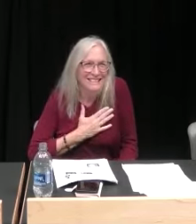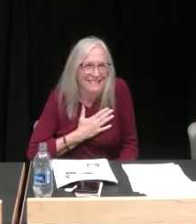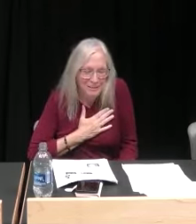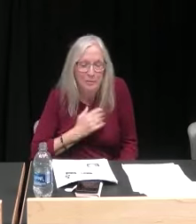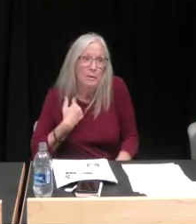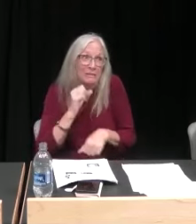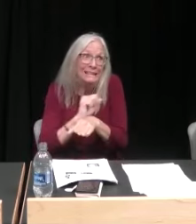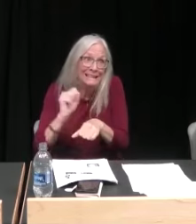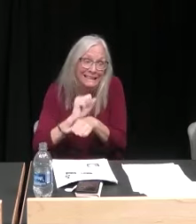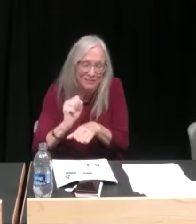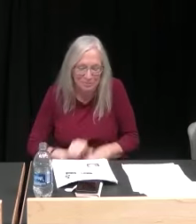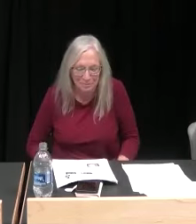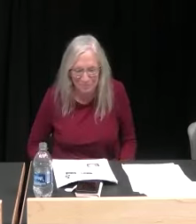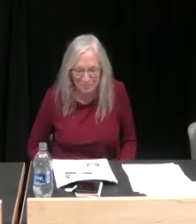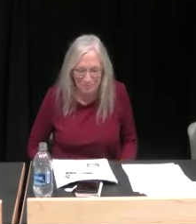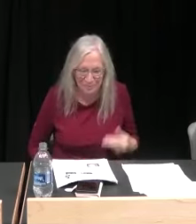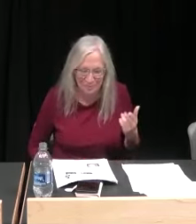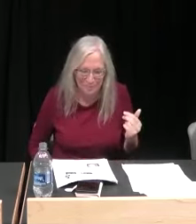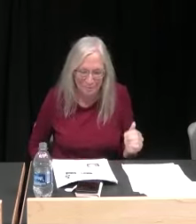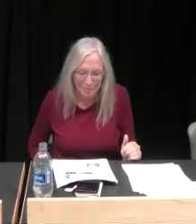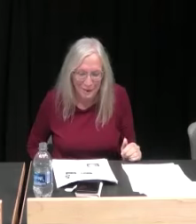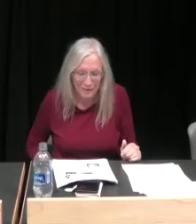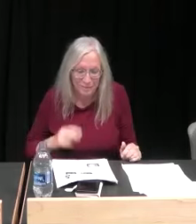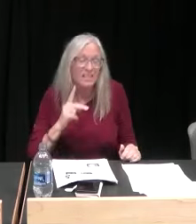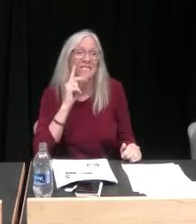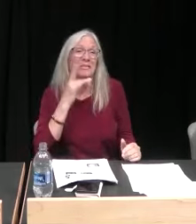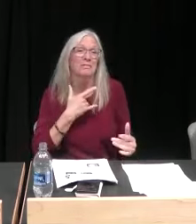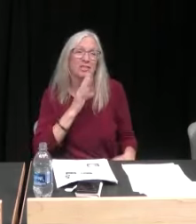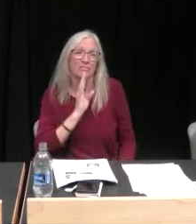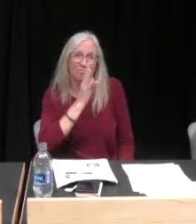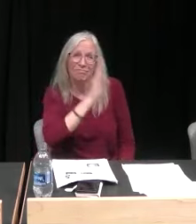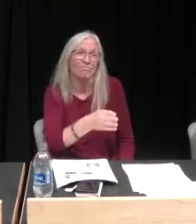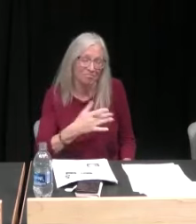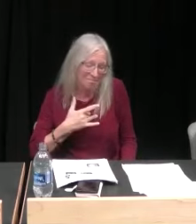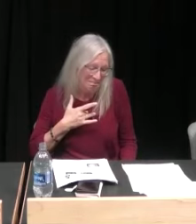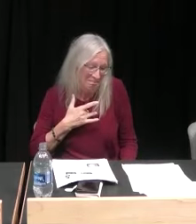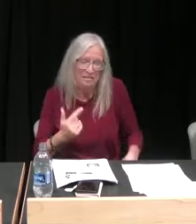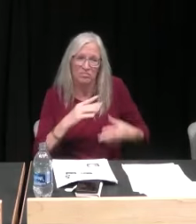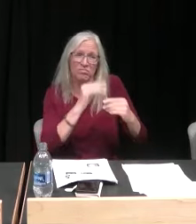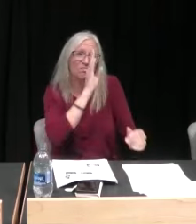we will walk around someone to be polite and not do something that we're typically used to doing